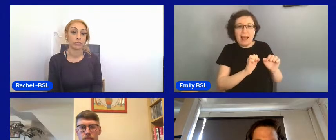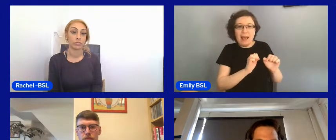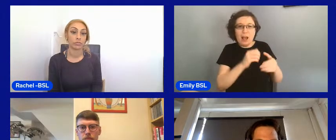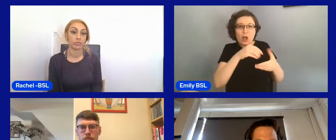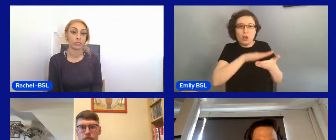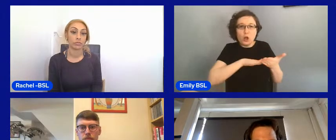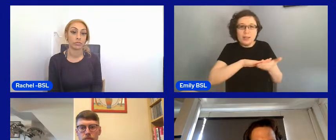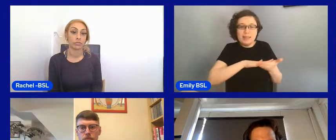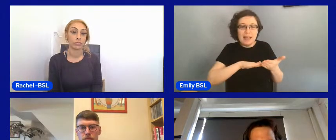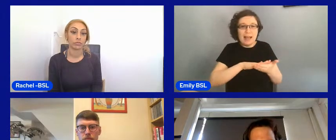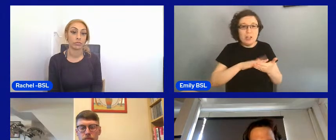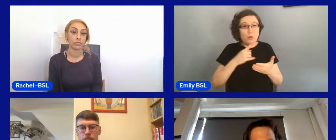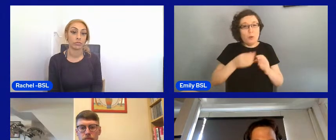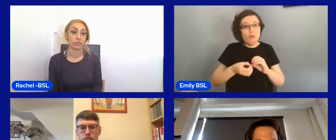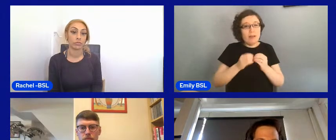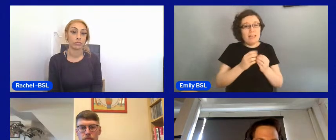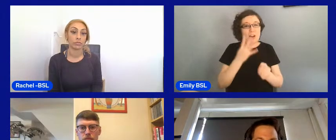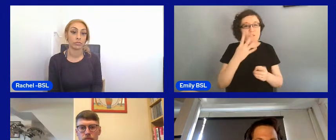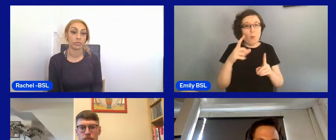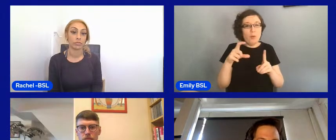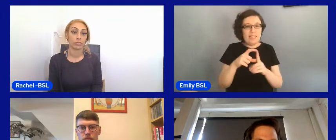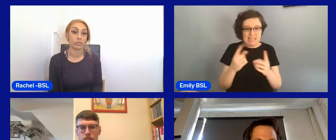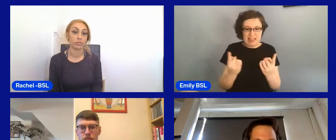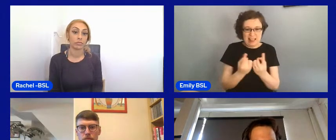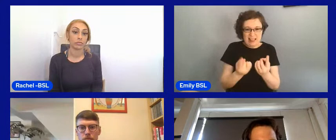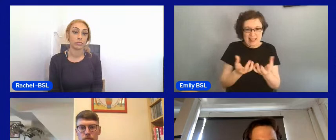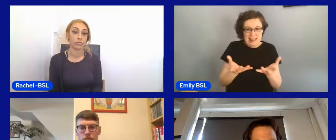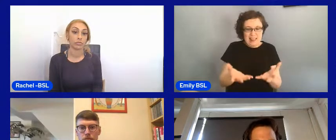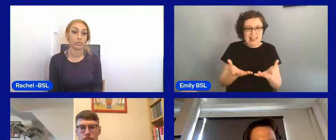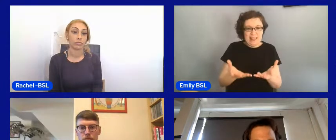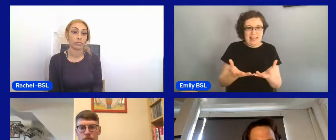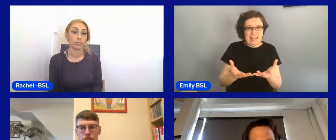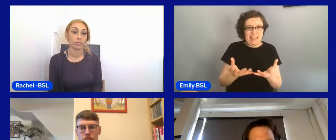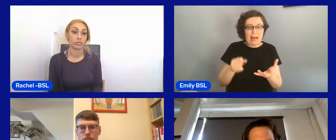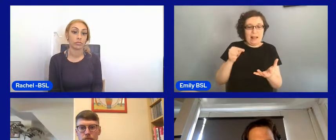4D asset that you can see augmented reality that reacts to those artists music,